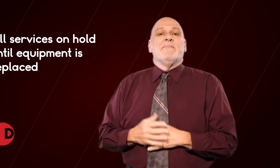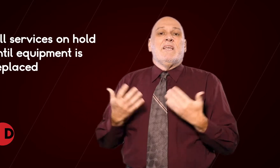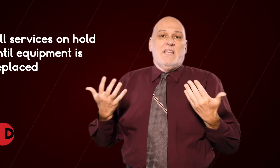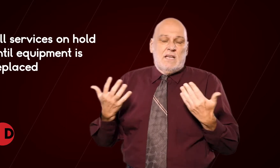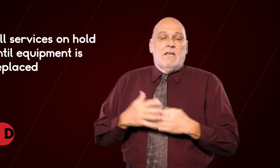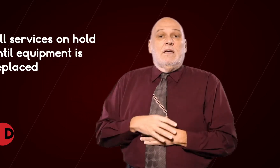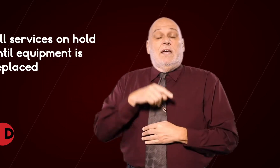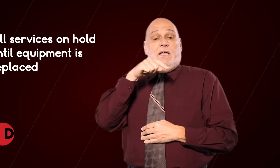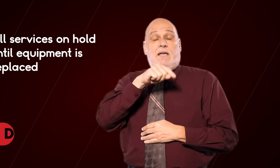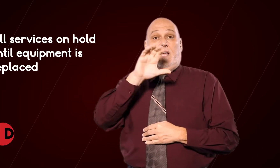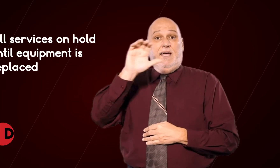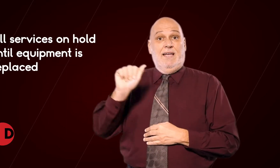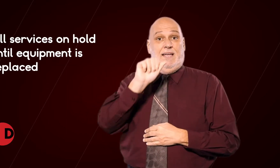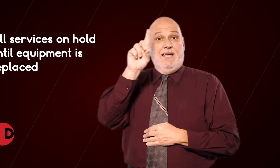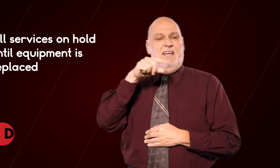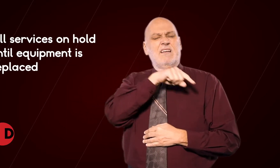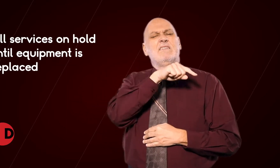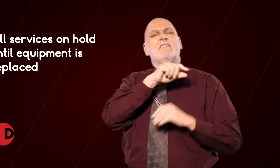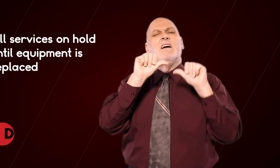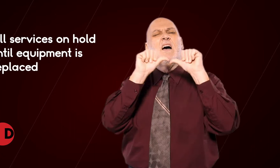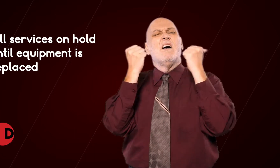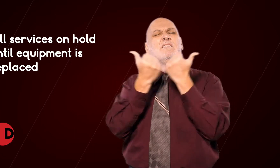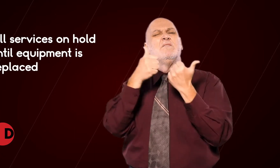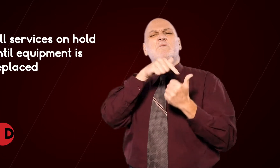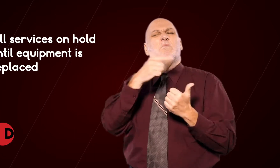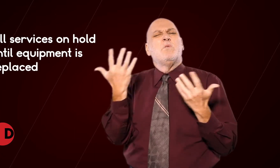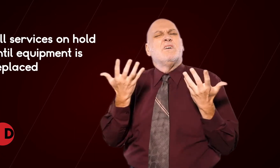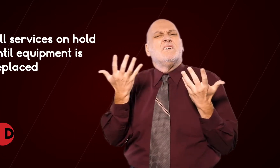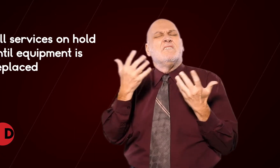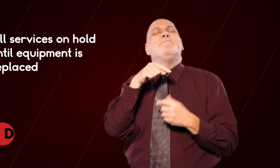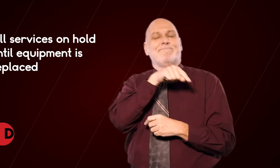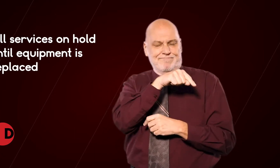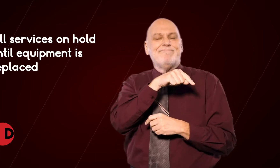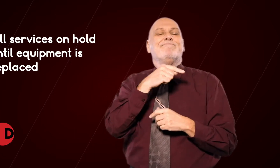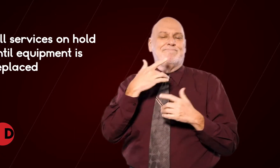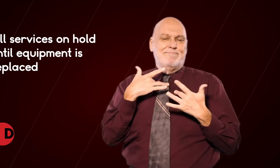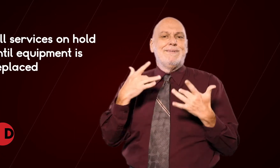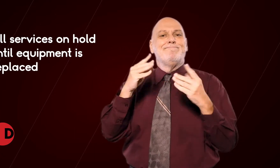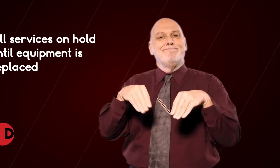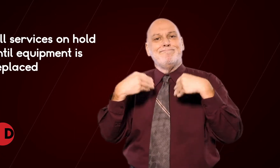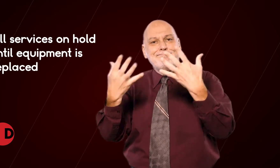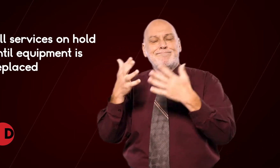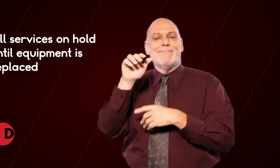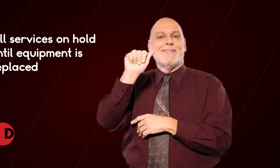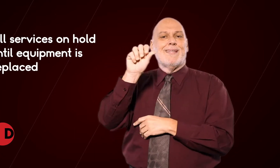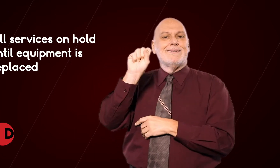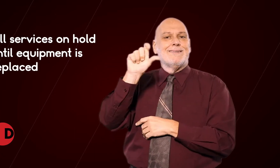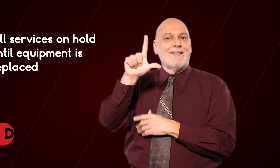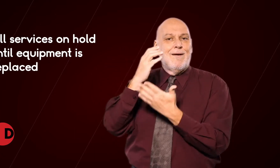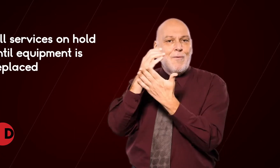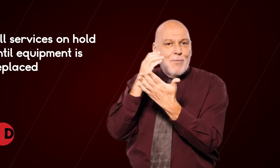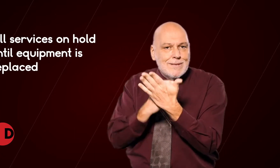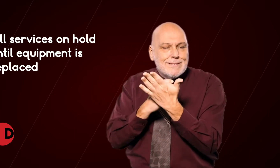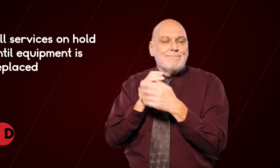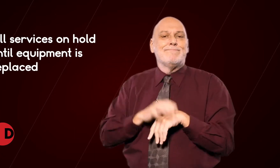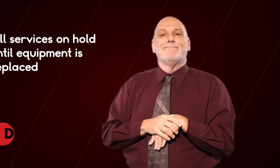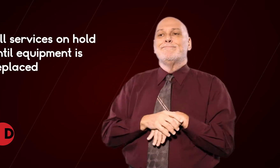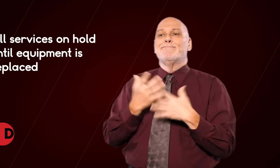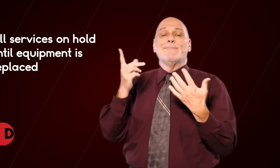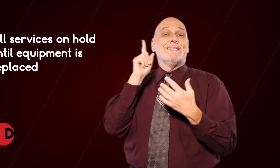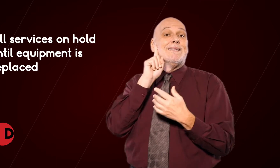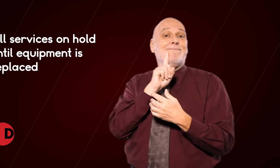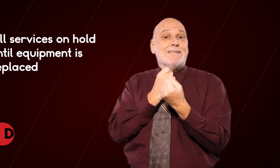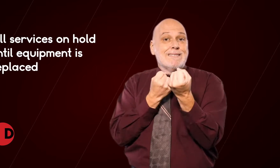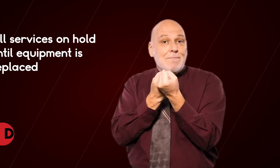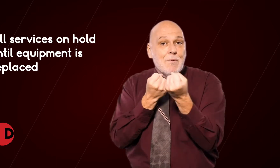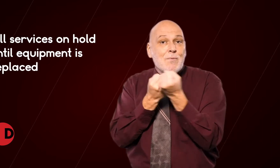The building in northwest Calgary offers ASL courses,